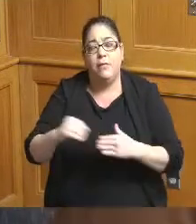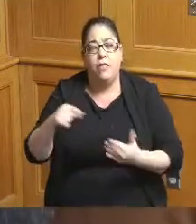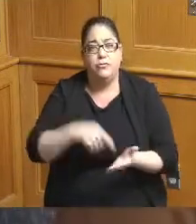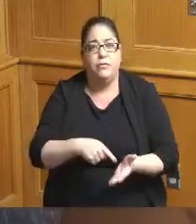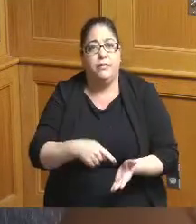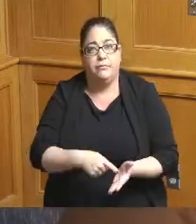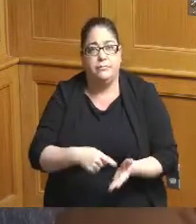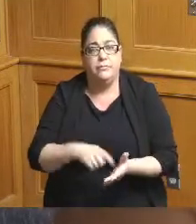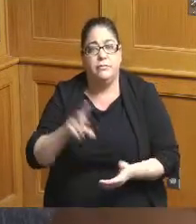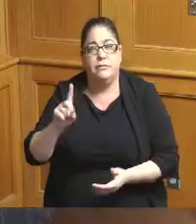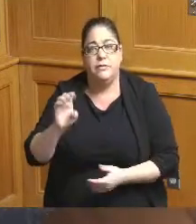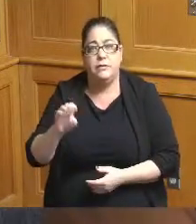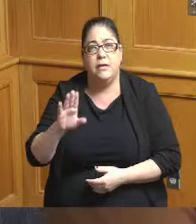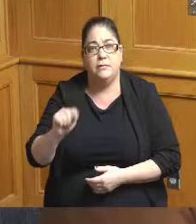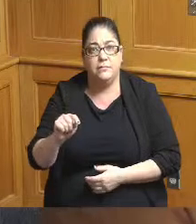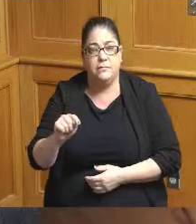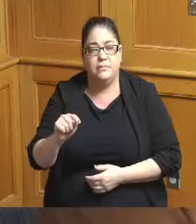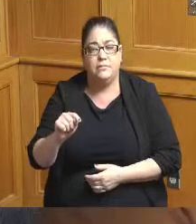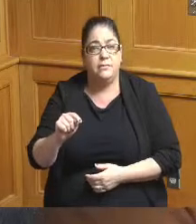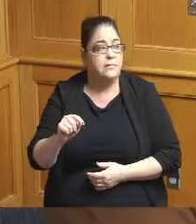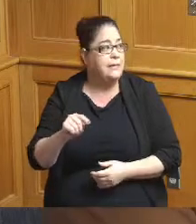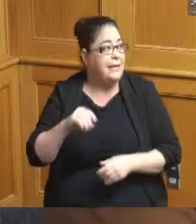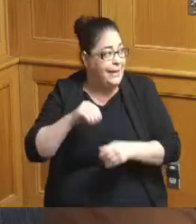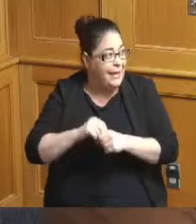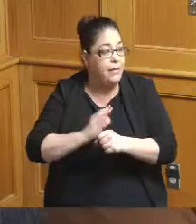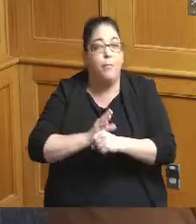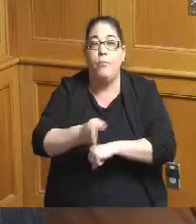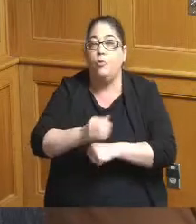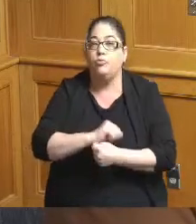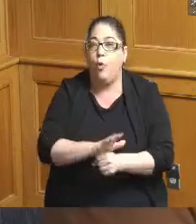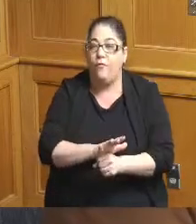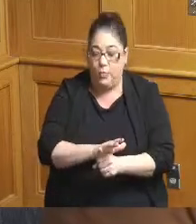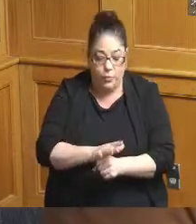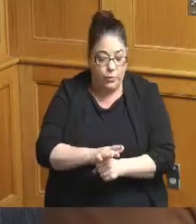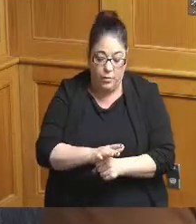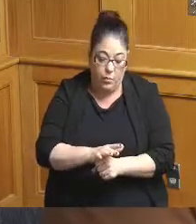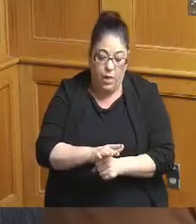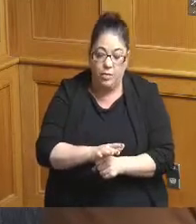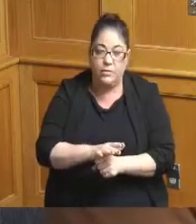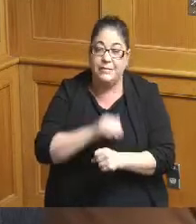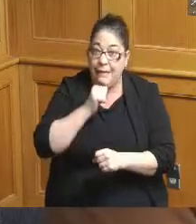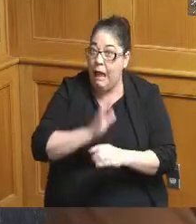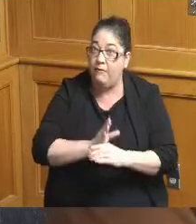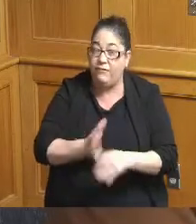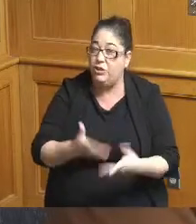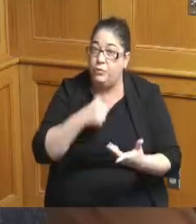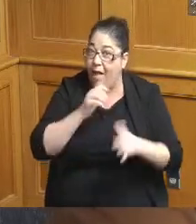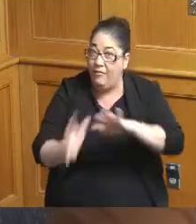in a world post Covid and well it's not postcode but we're still in Covid because